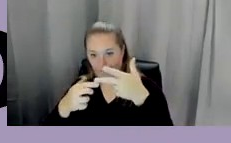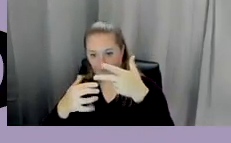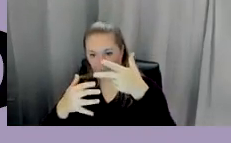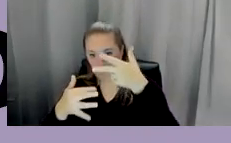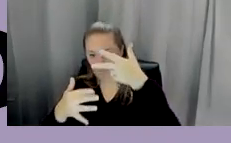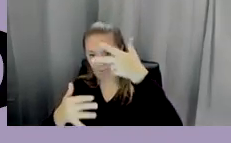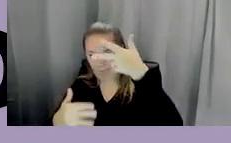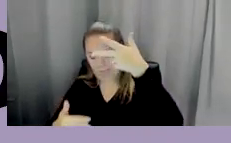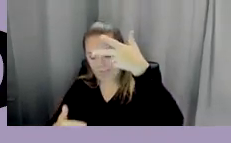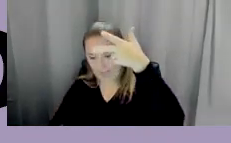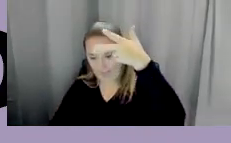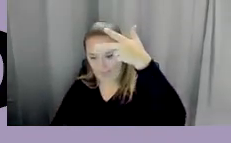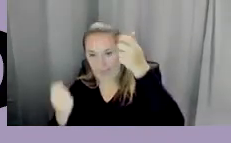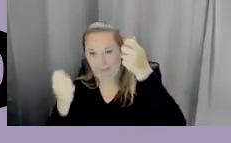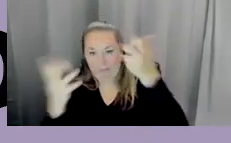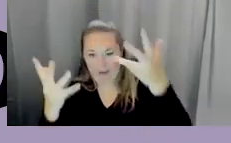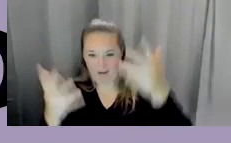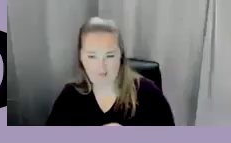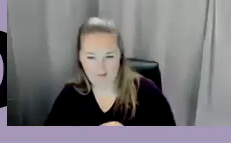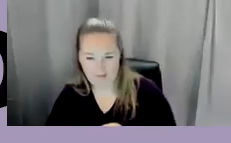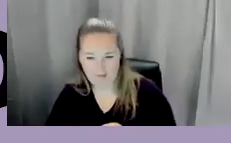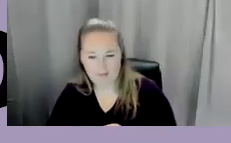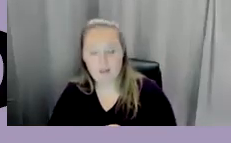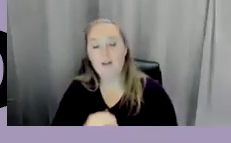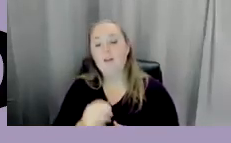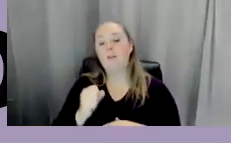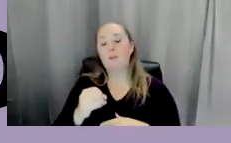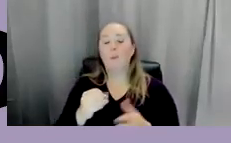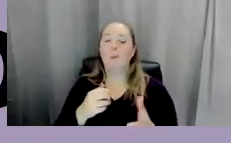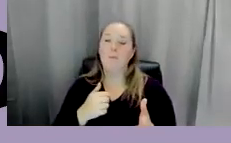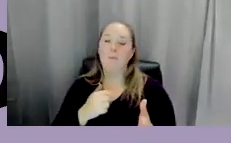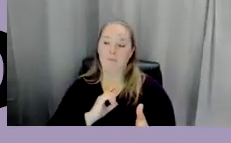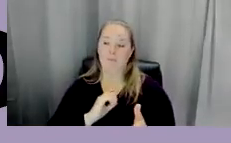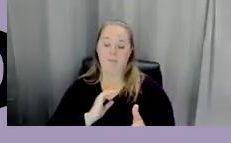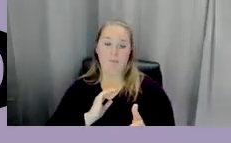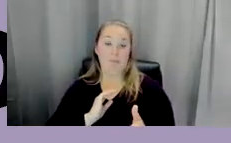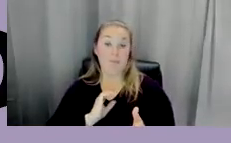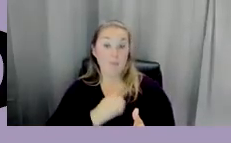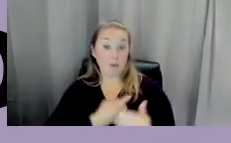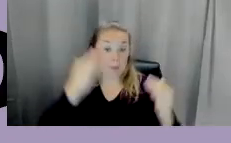RESILIENT COMMUNITIES IS DEFINED, THERE ARE A LOT